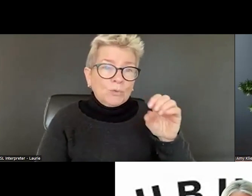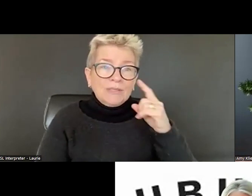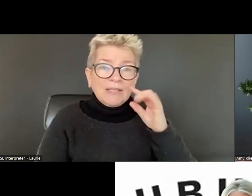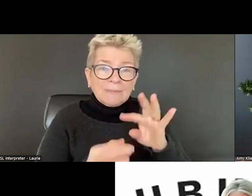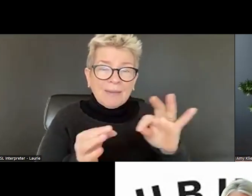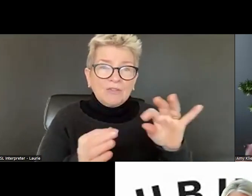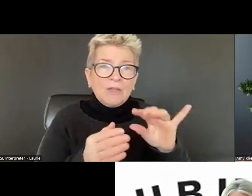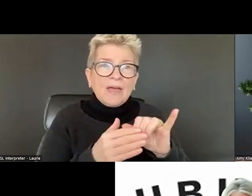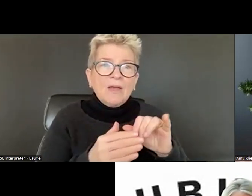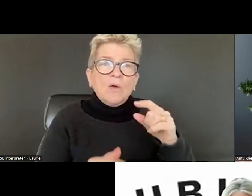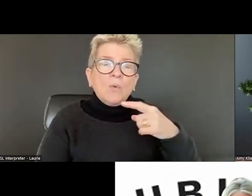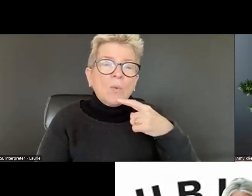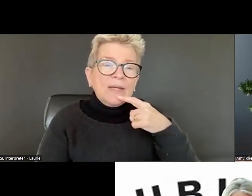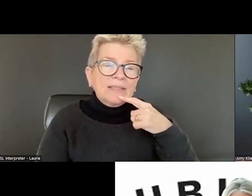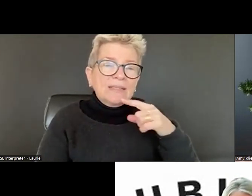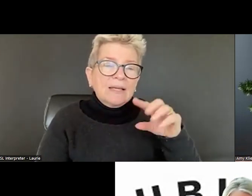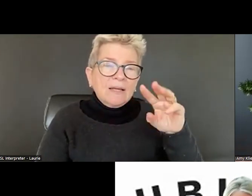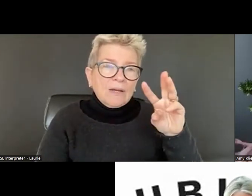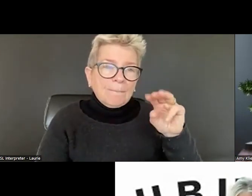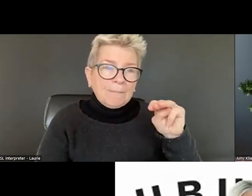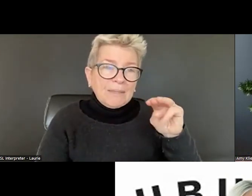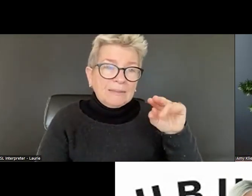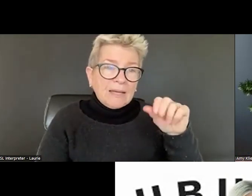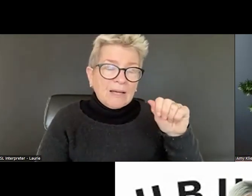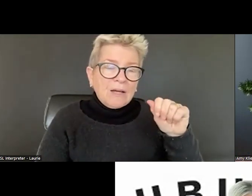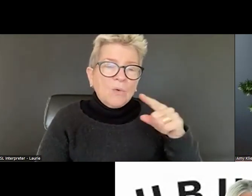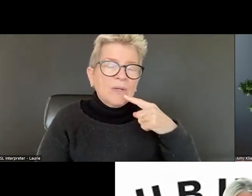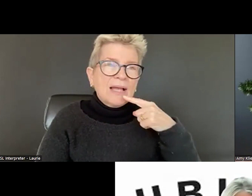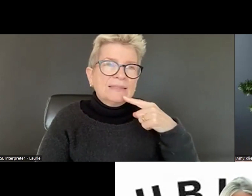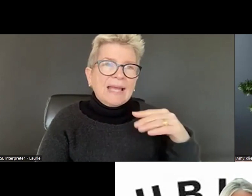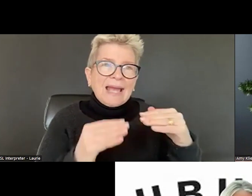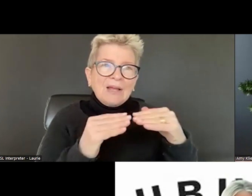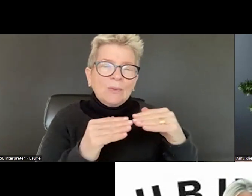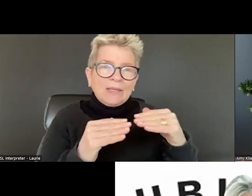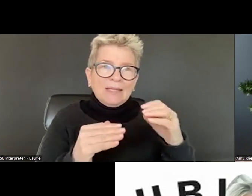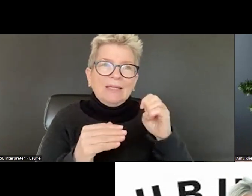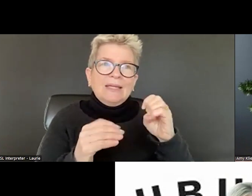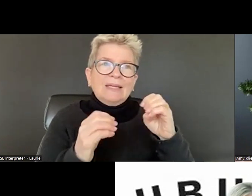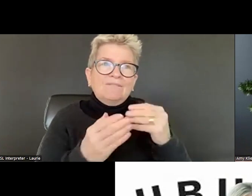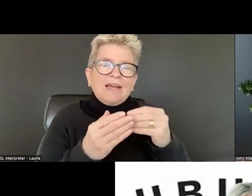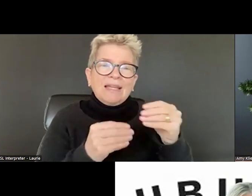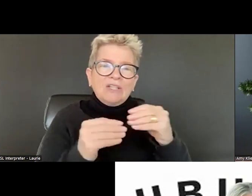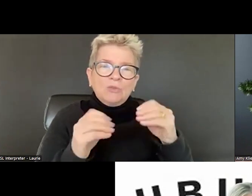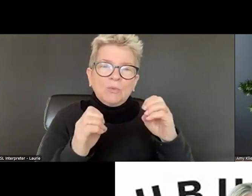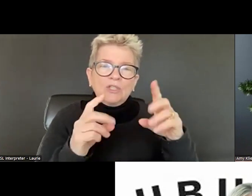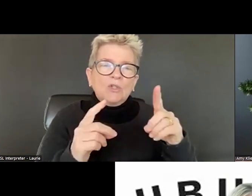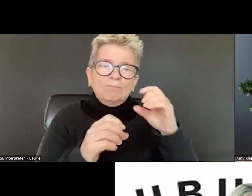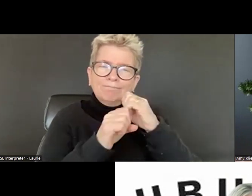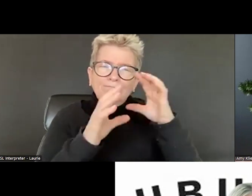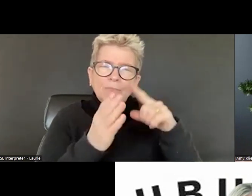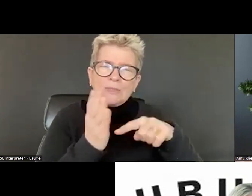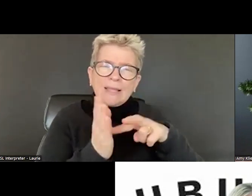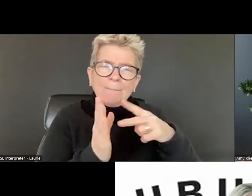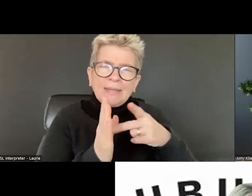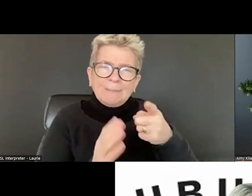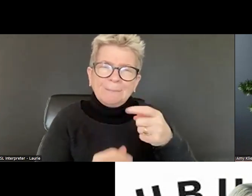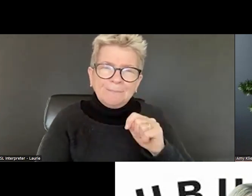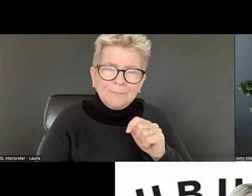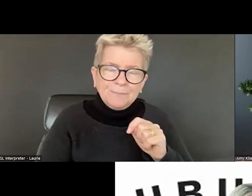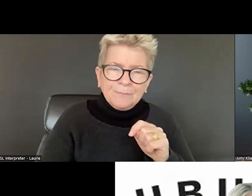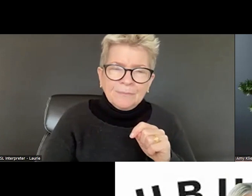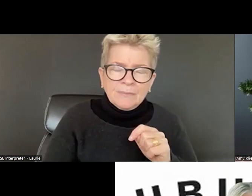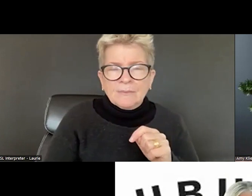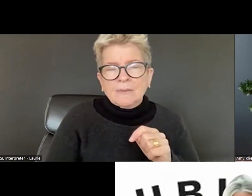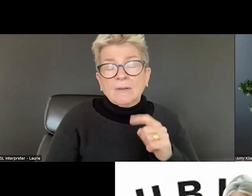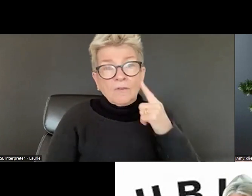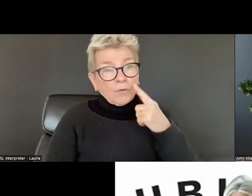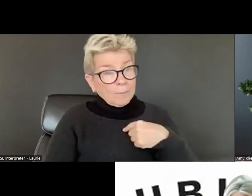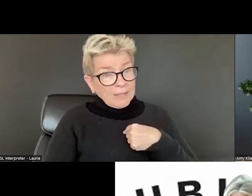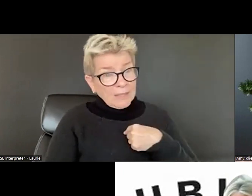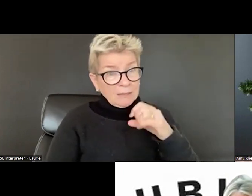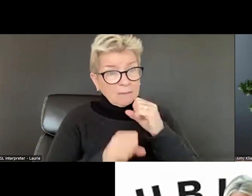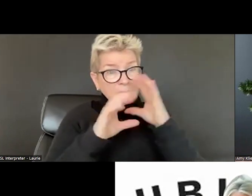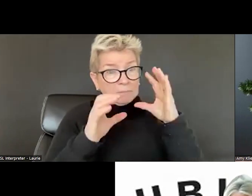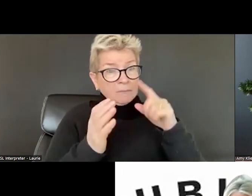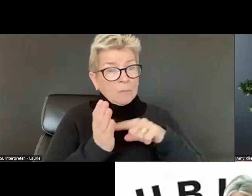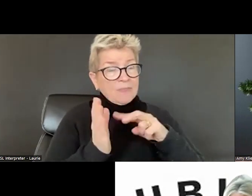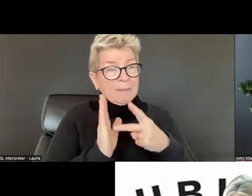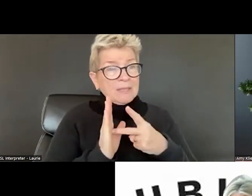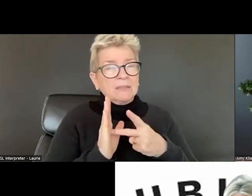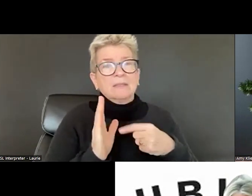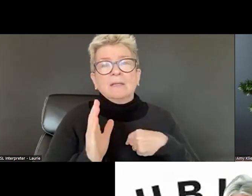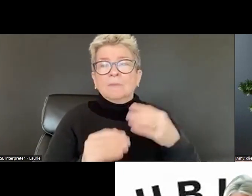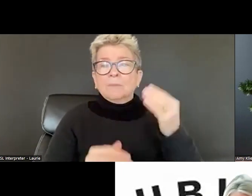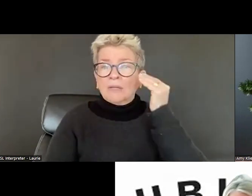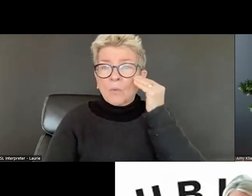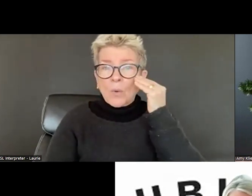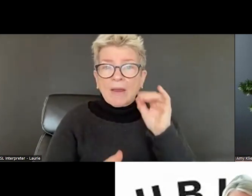say equity in financial education what would that mean to you for me it means being um aware that a